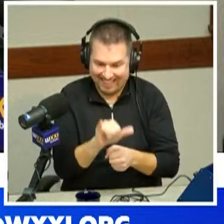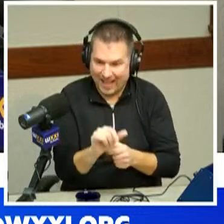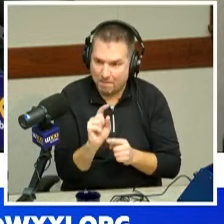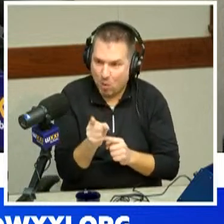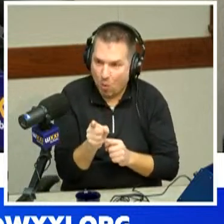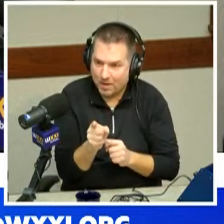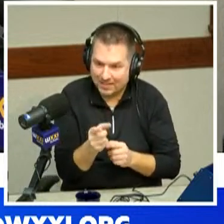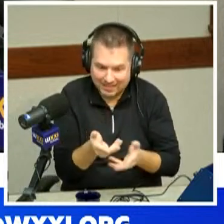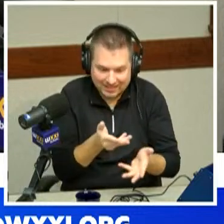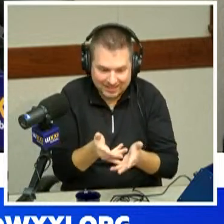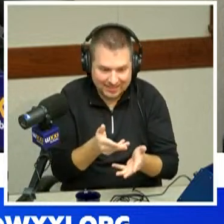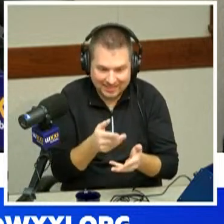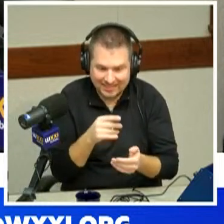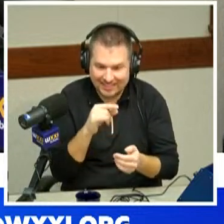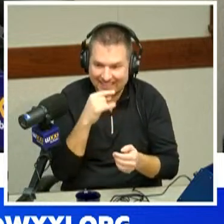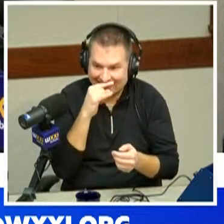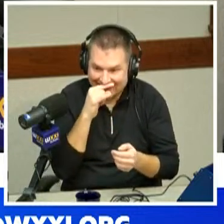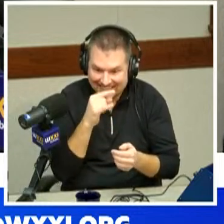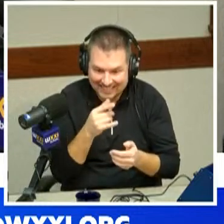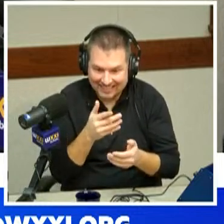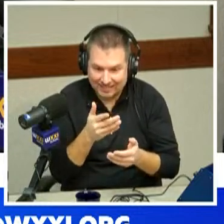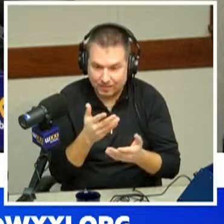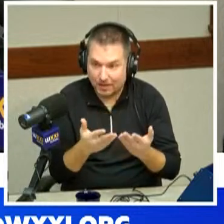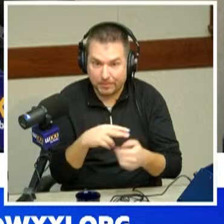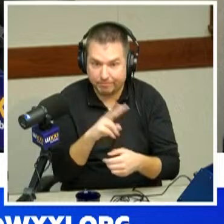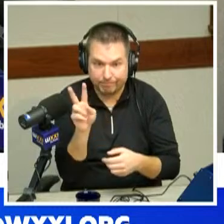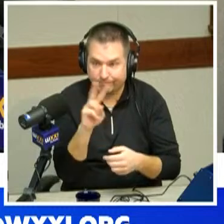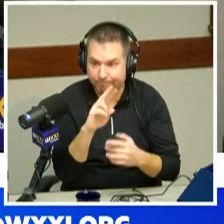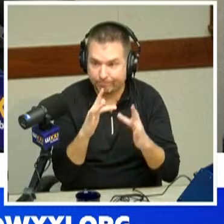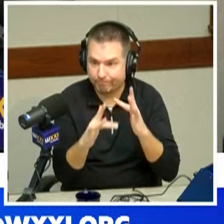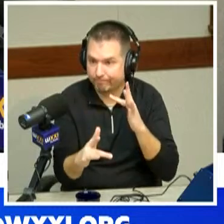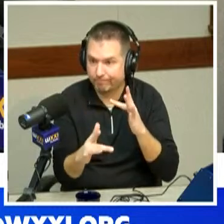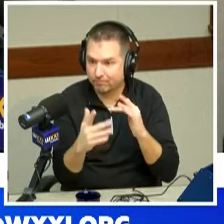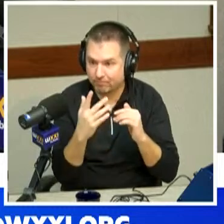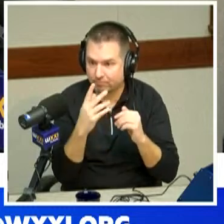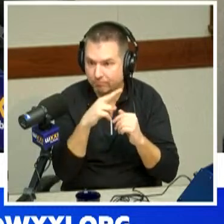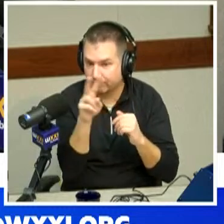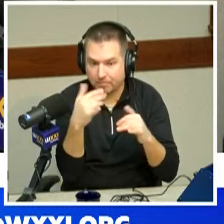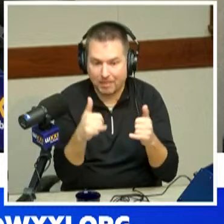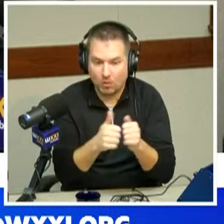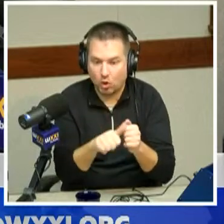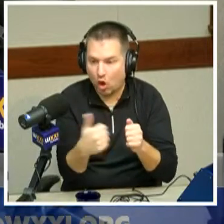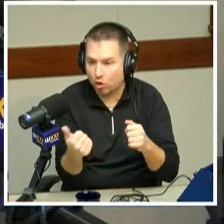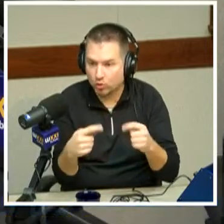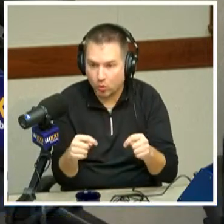know the kids might be already moving on look at something else you know playing with other toys so